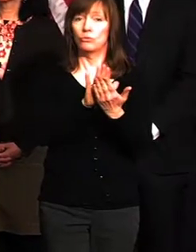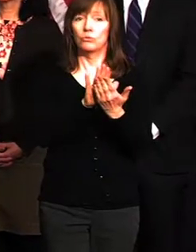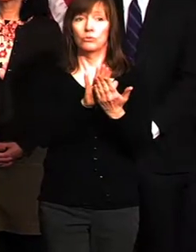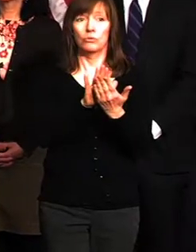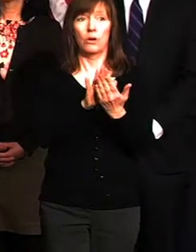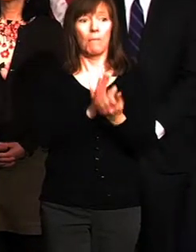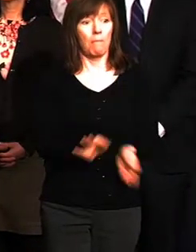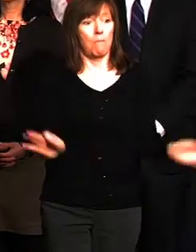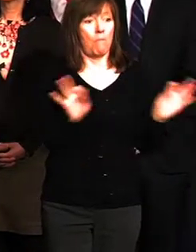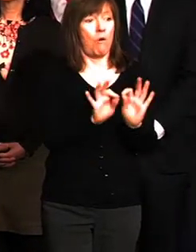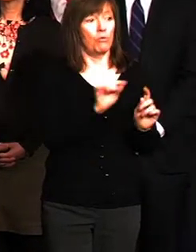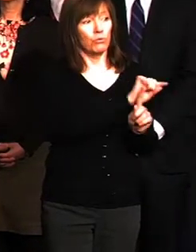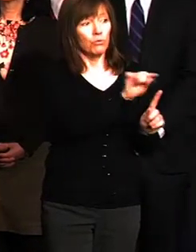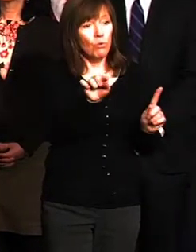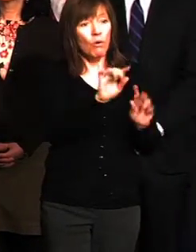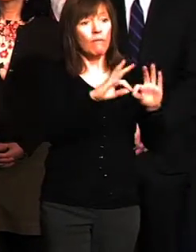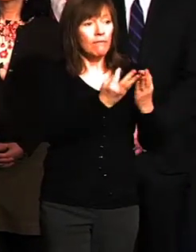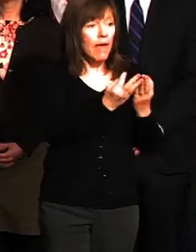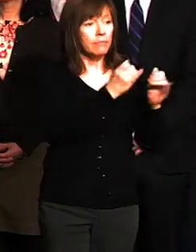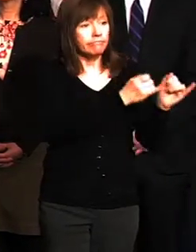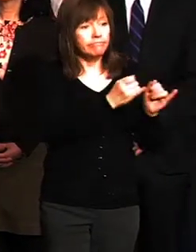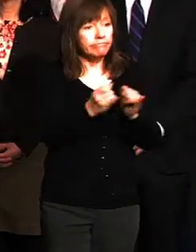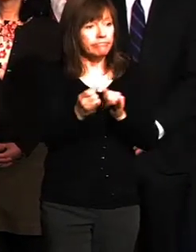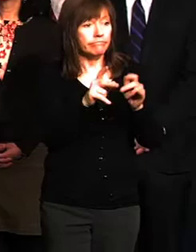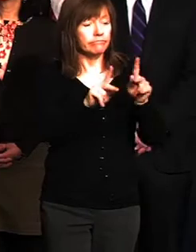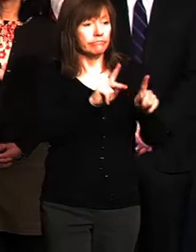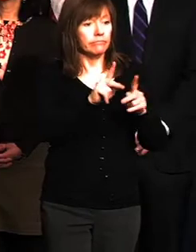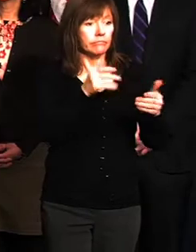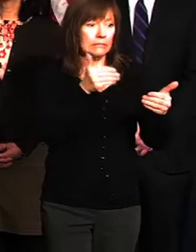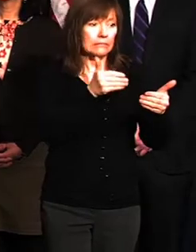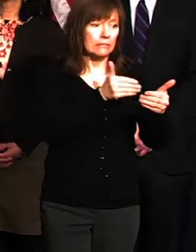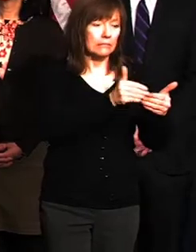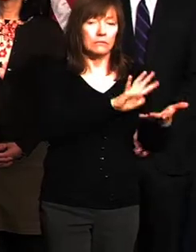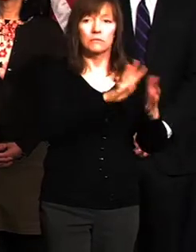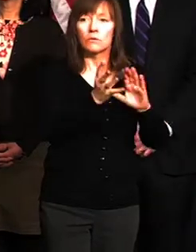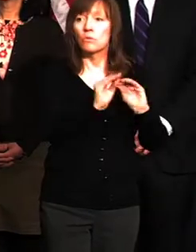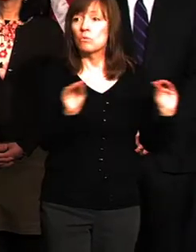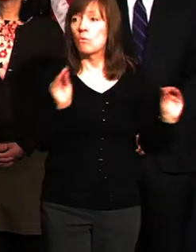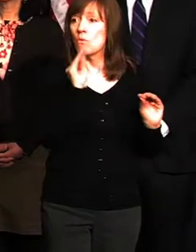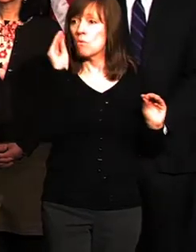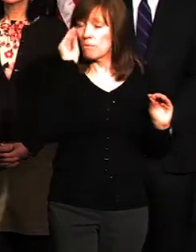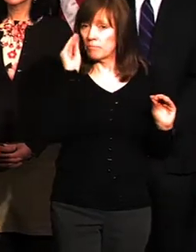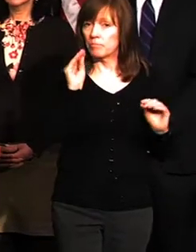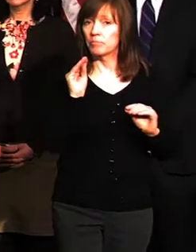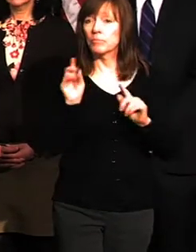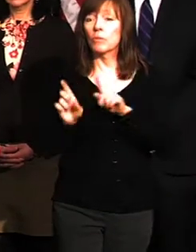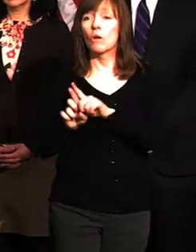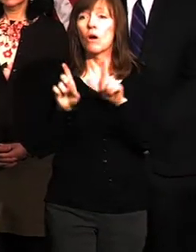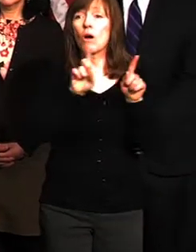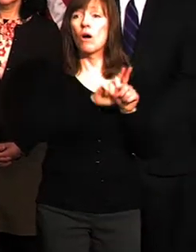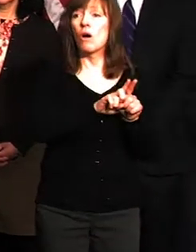and families that find themselves trending towards homelessness. This also has a significant